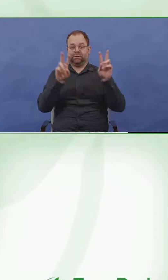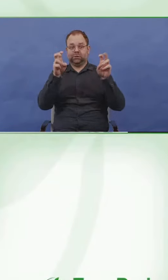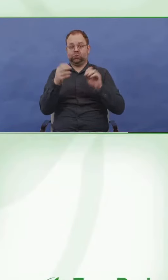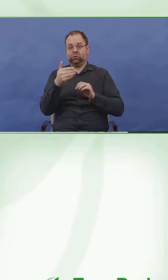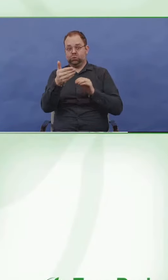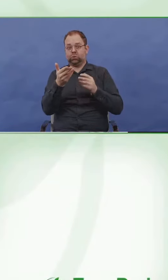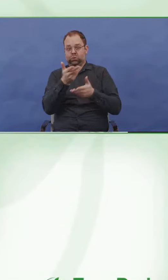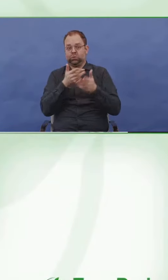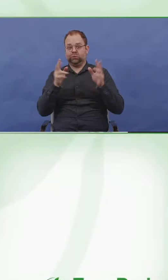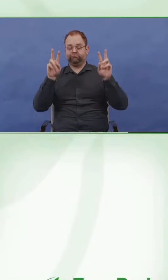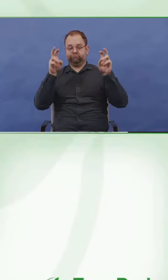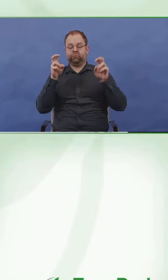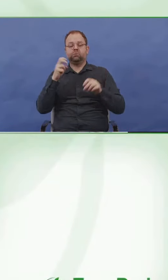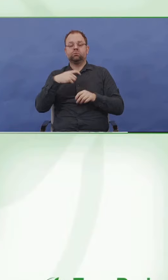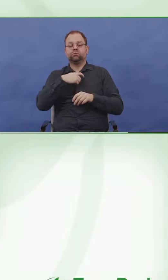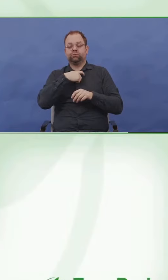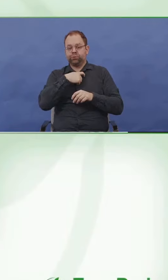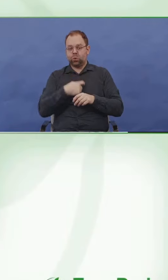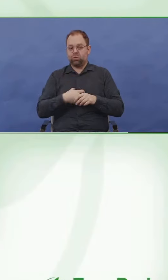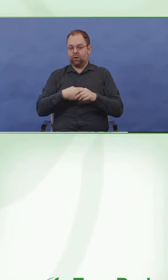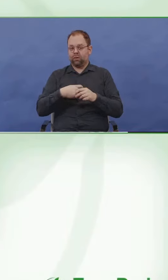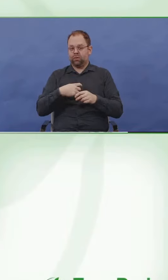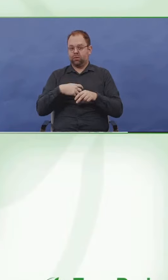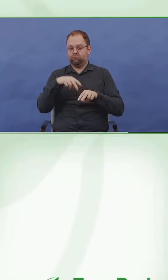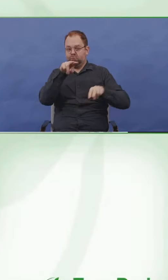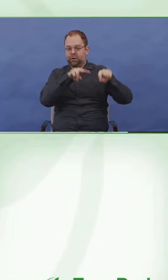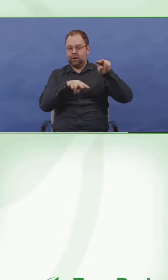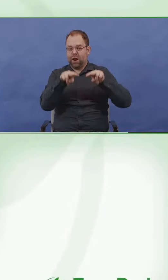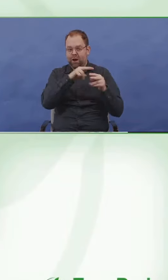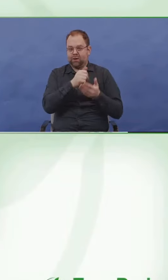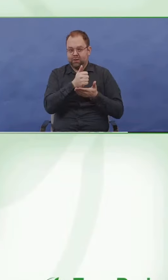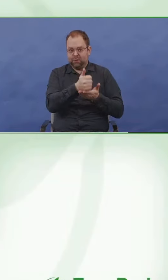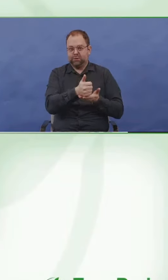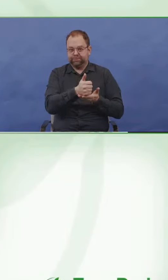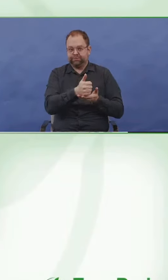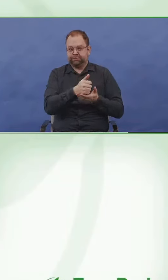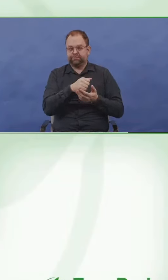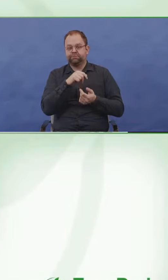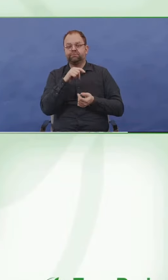we need support. As it was mentioned, don't bring any new information here.